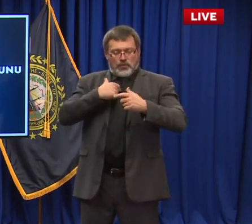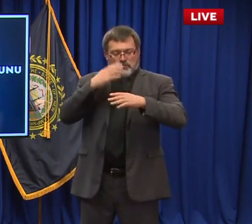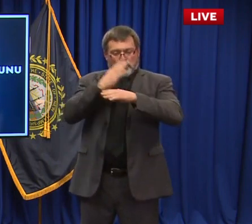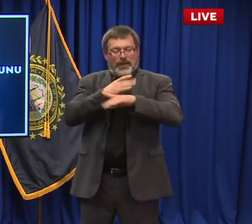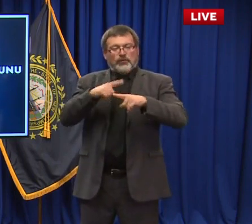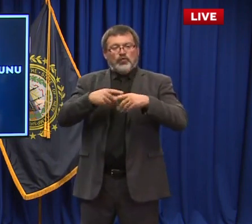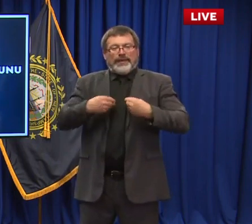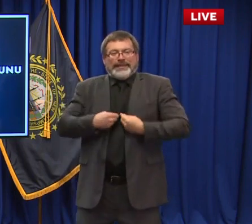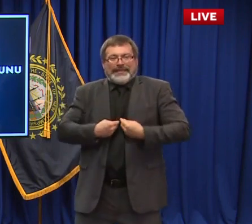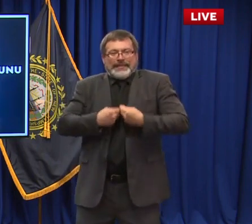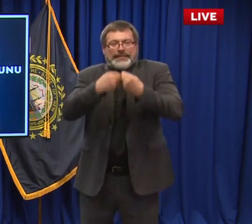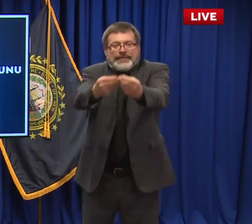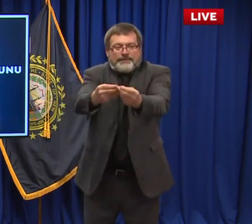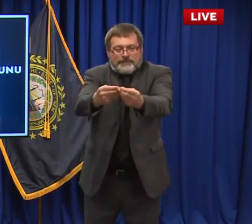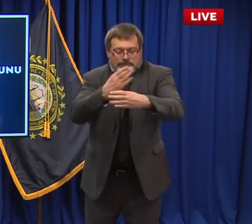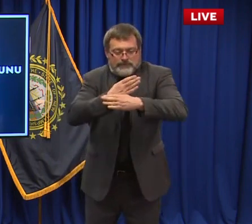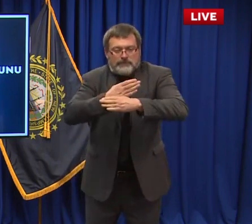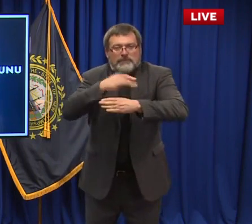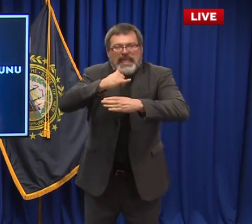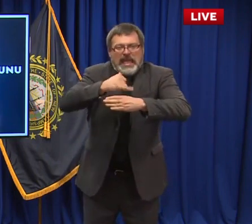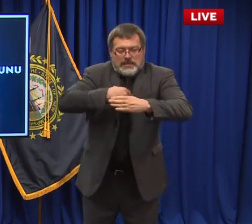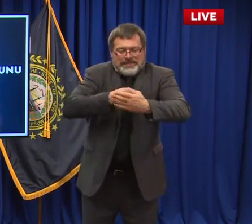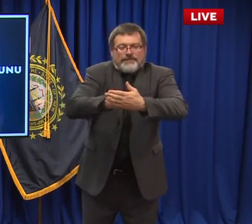WHEN SOMEONE IS INFECTED WITH COVID-19.